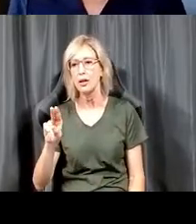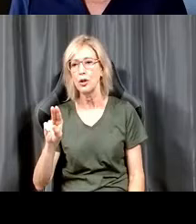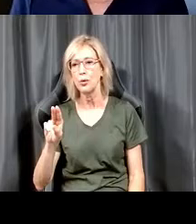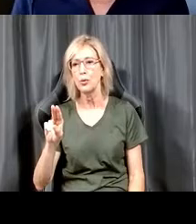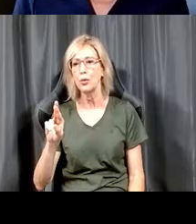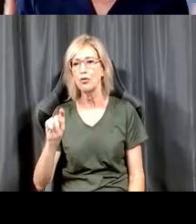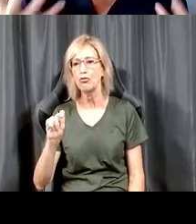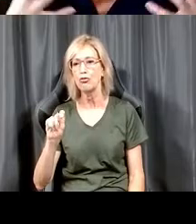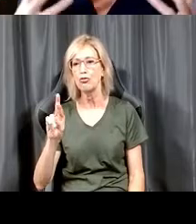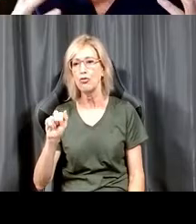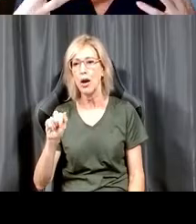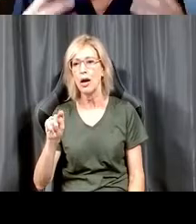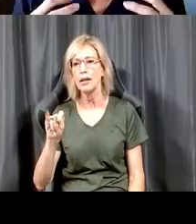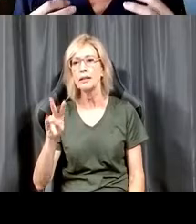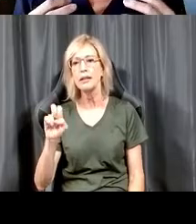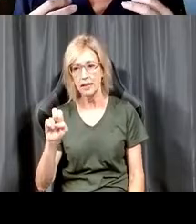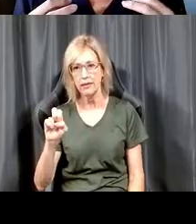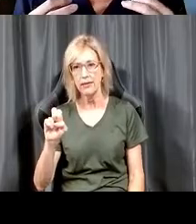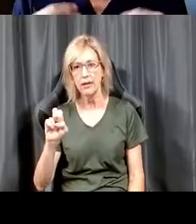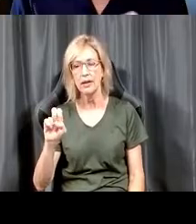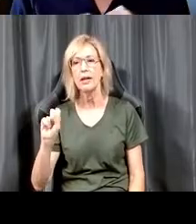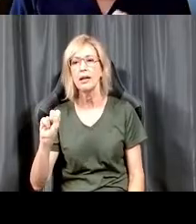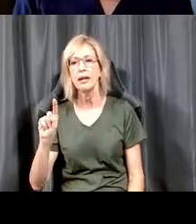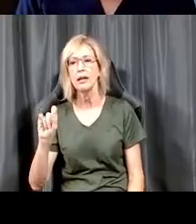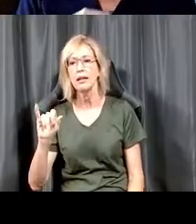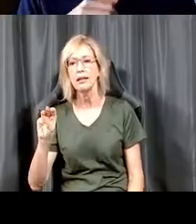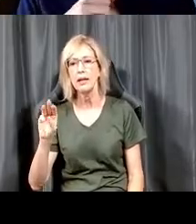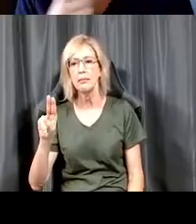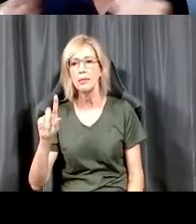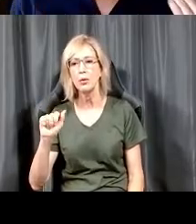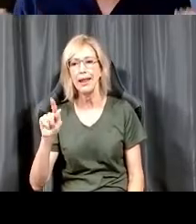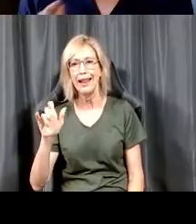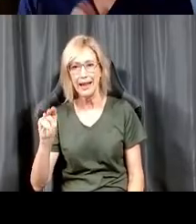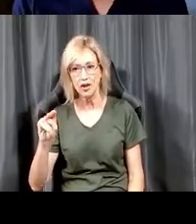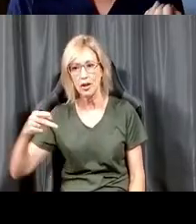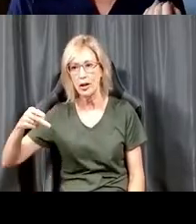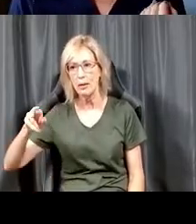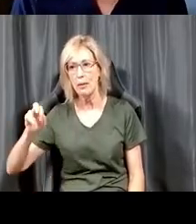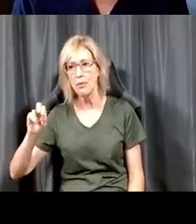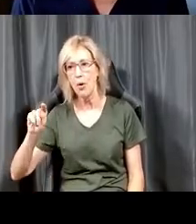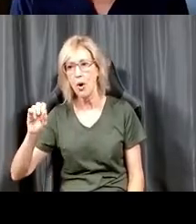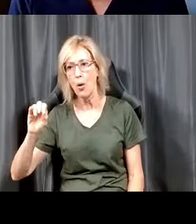Meaning that we're going to put stuff in the mouth and it does not serve a purpose of providing